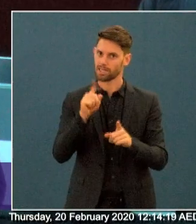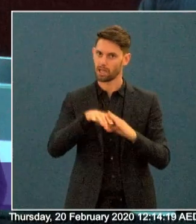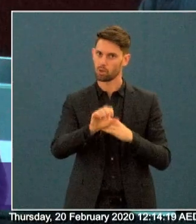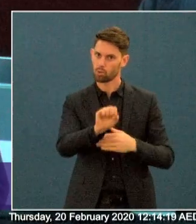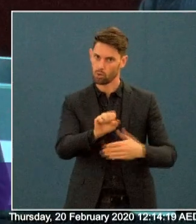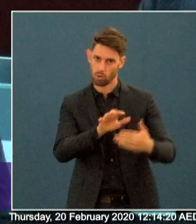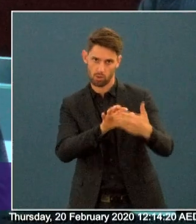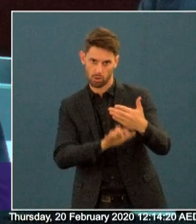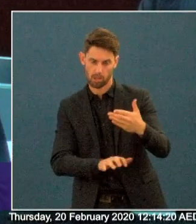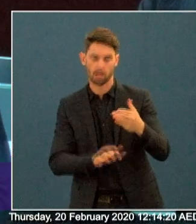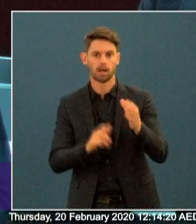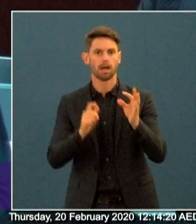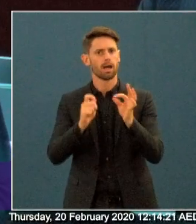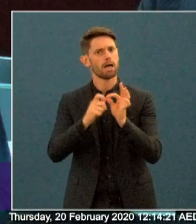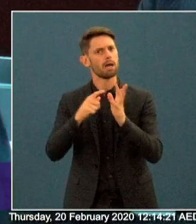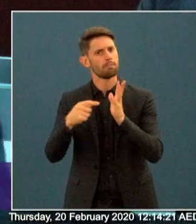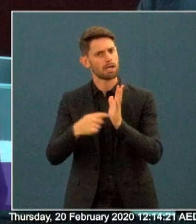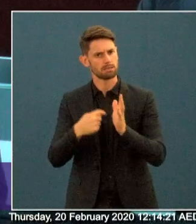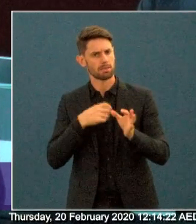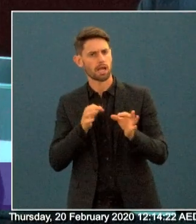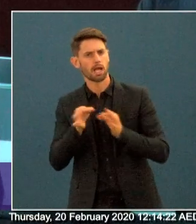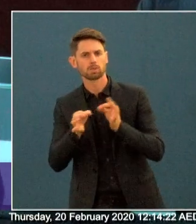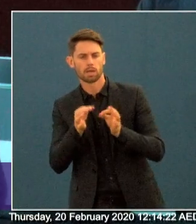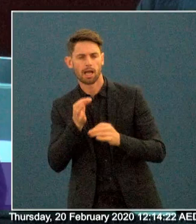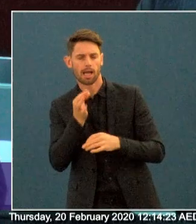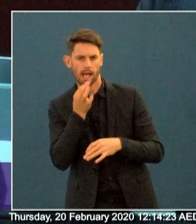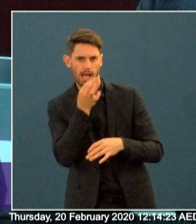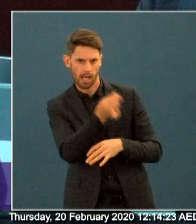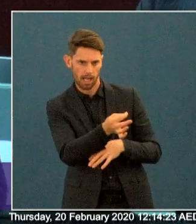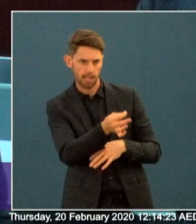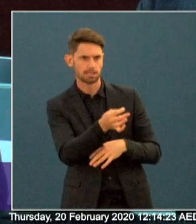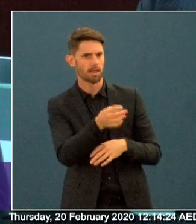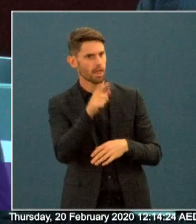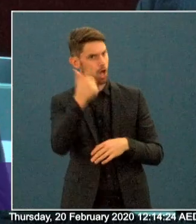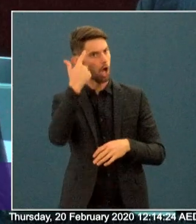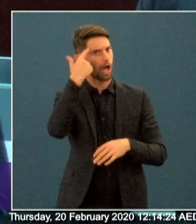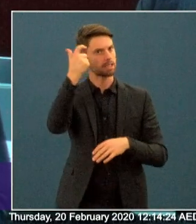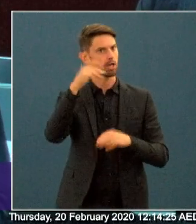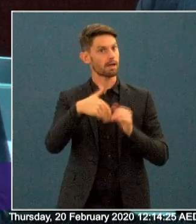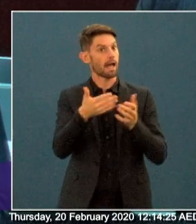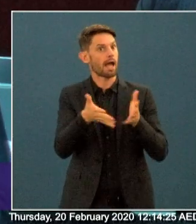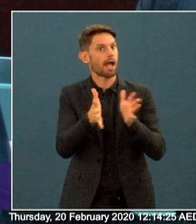But I think what I wanted to ask you about is the communication and this concept of diagnostic overshadowing.